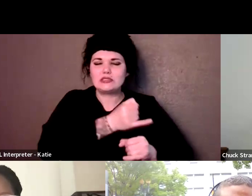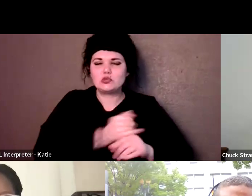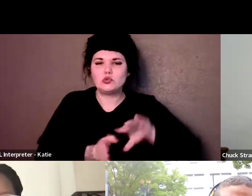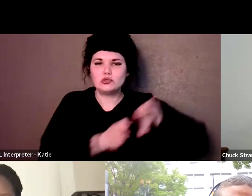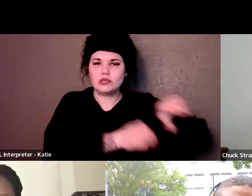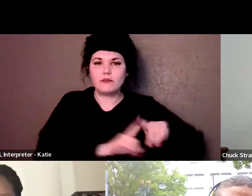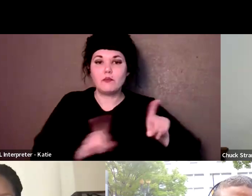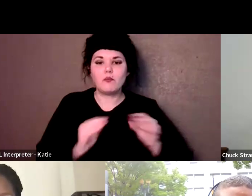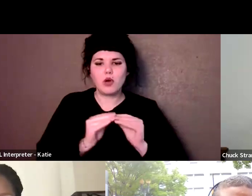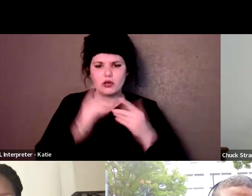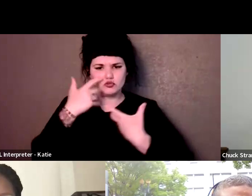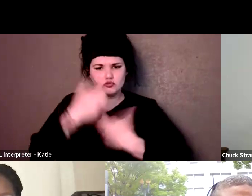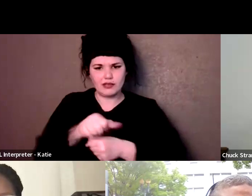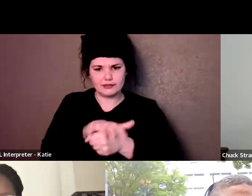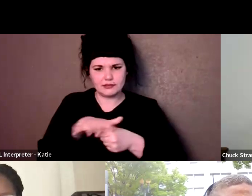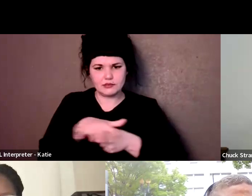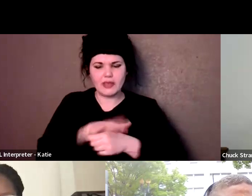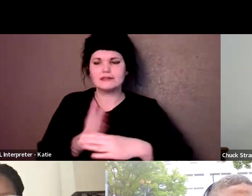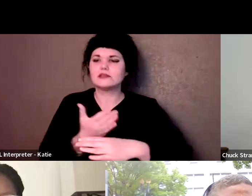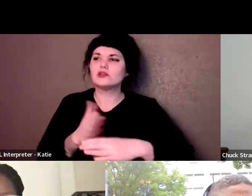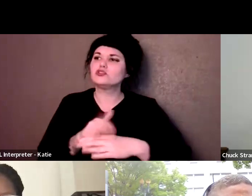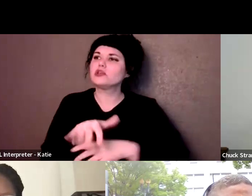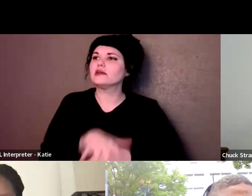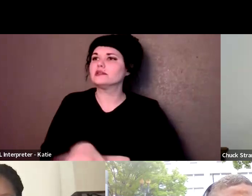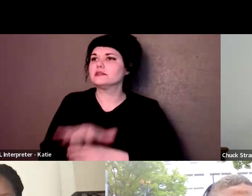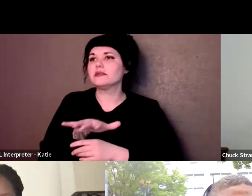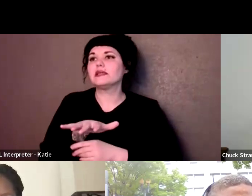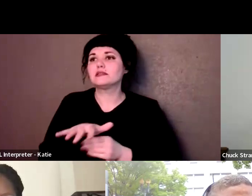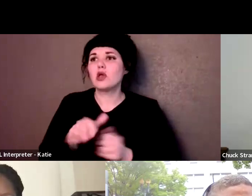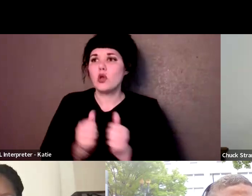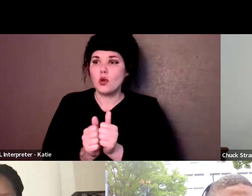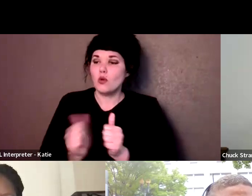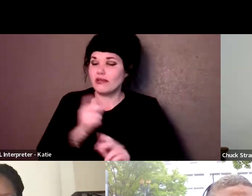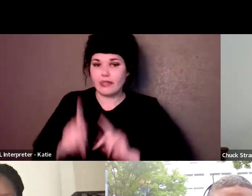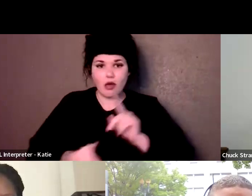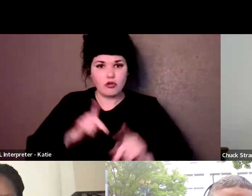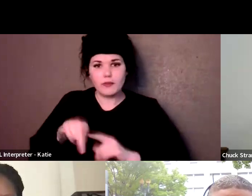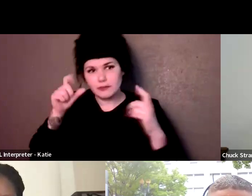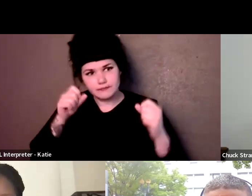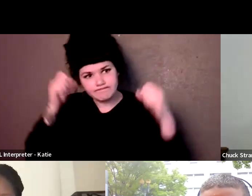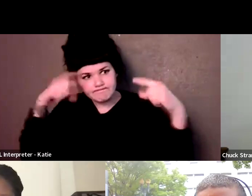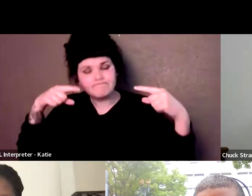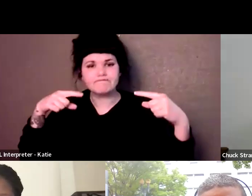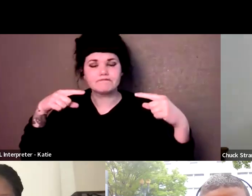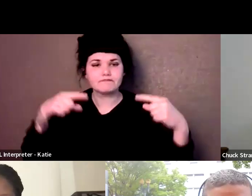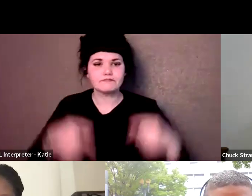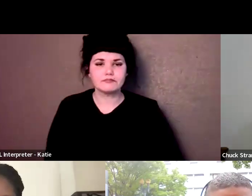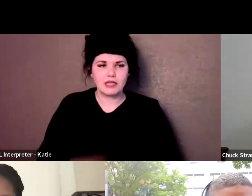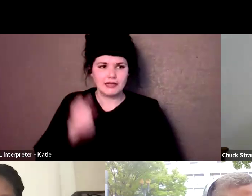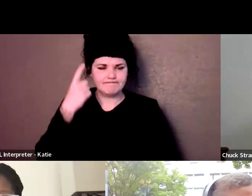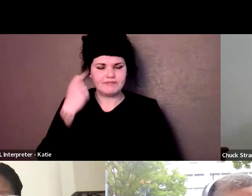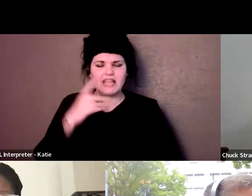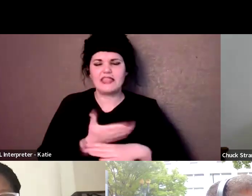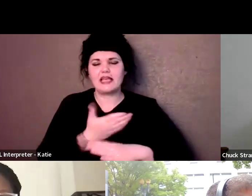shared space with others who appreciate this. A shared sense of culture and shared definitions